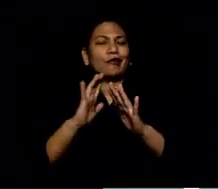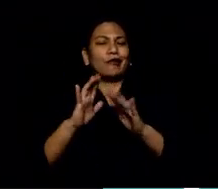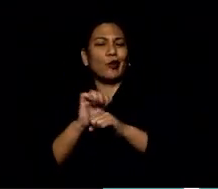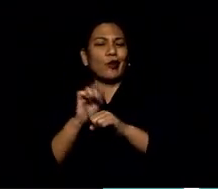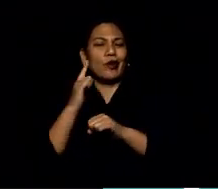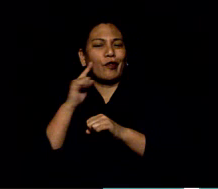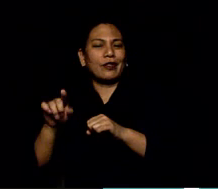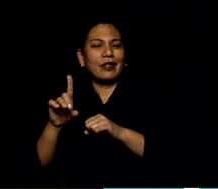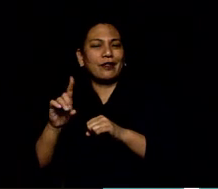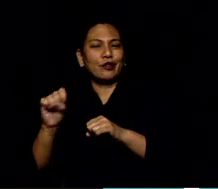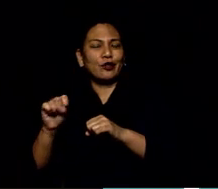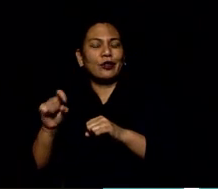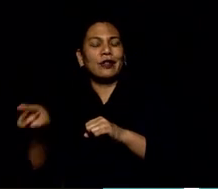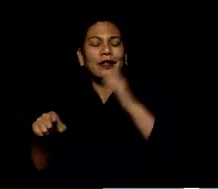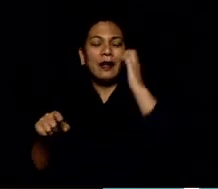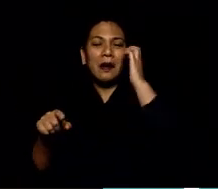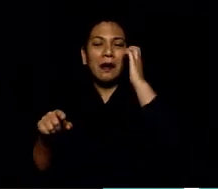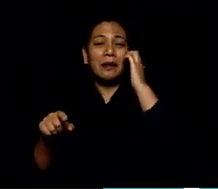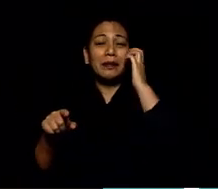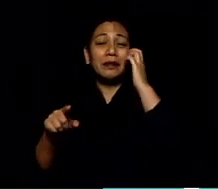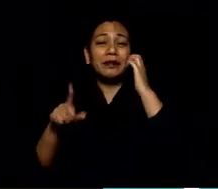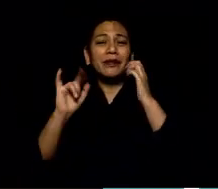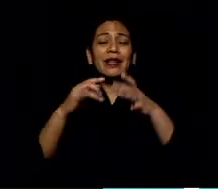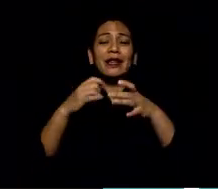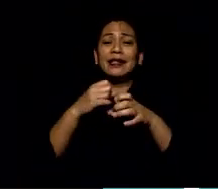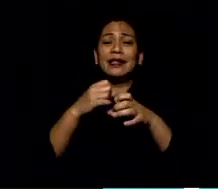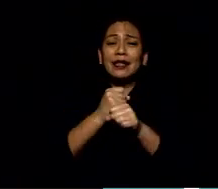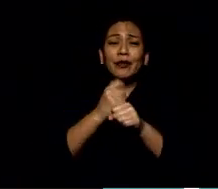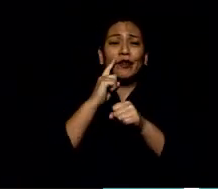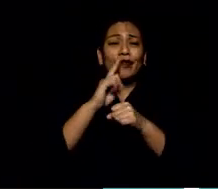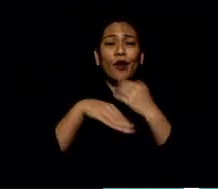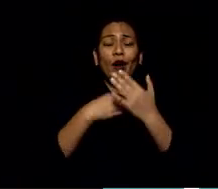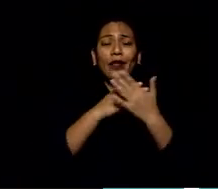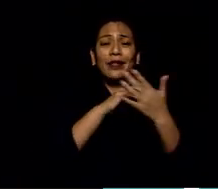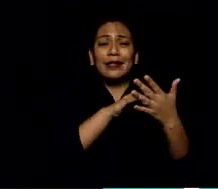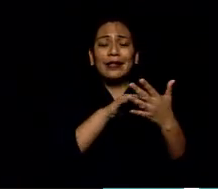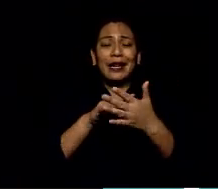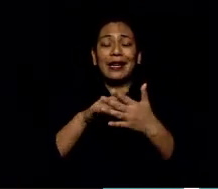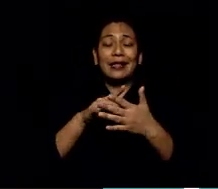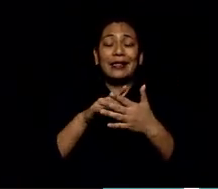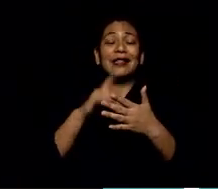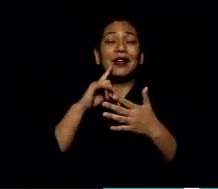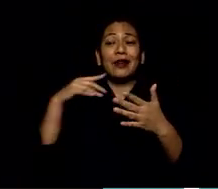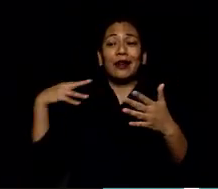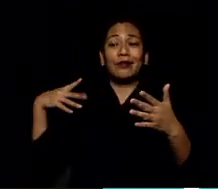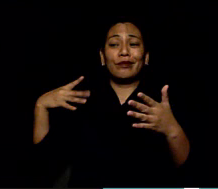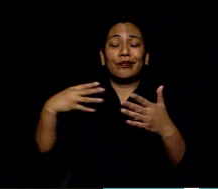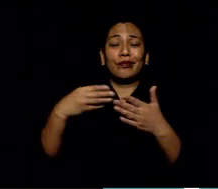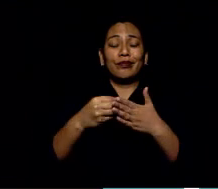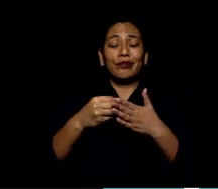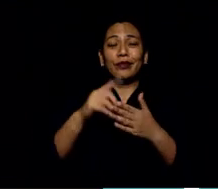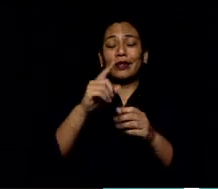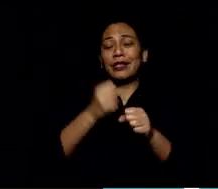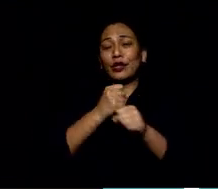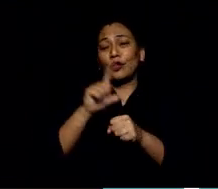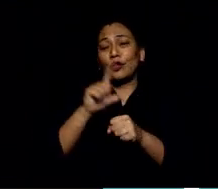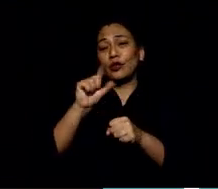studies, um, up to that were available up until 2017 on how to reduce Canada's